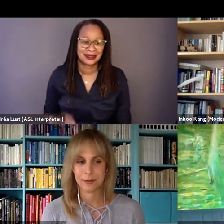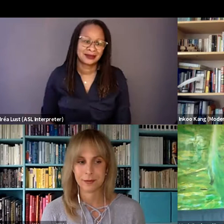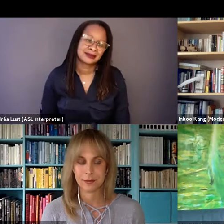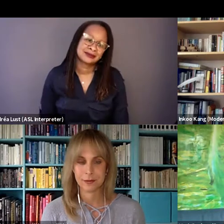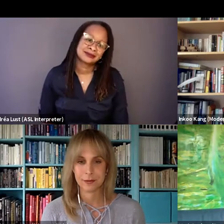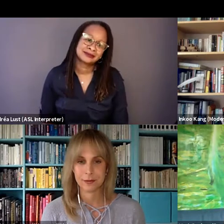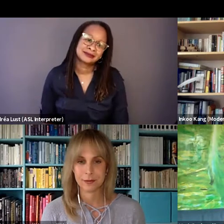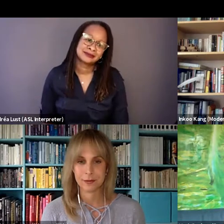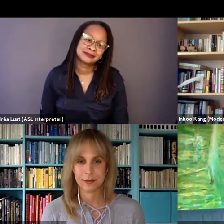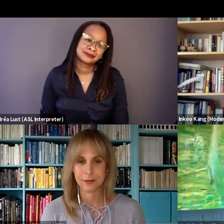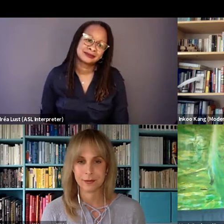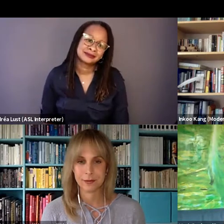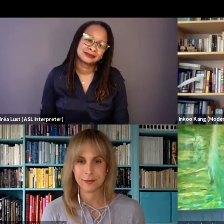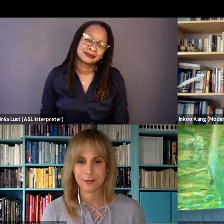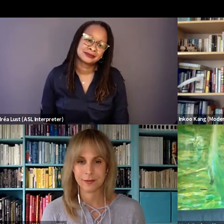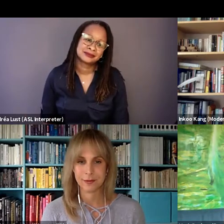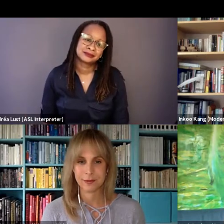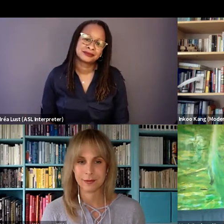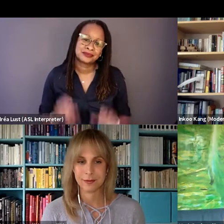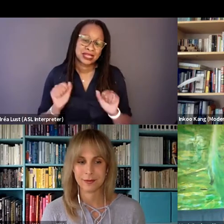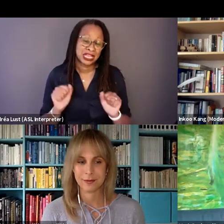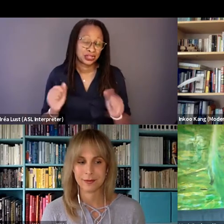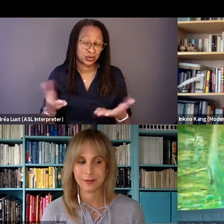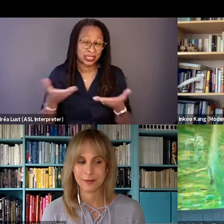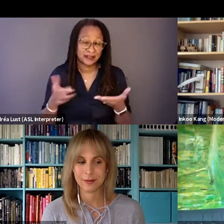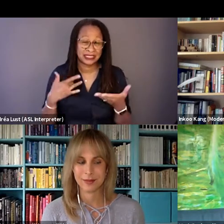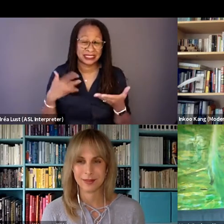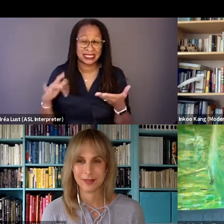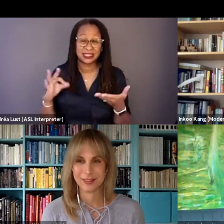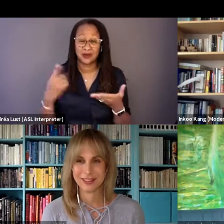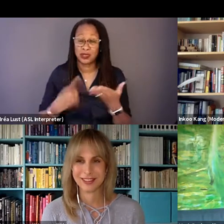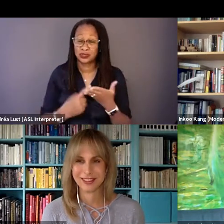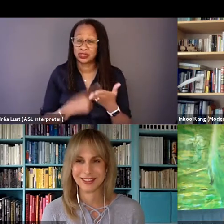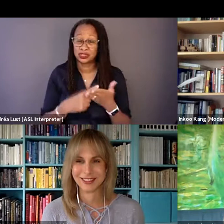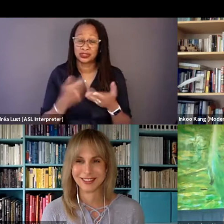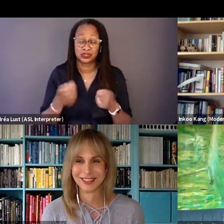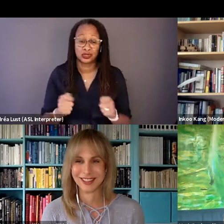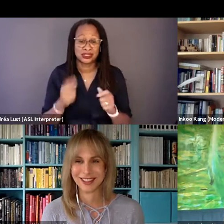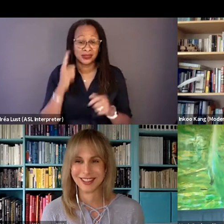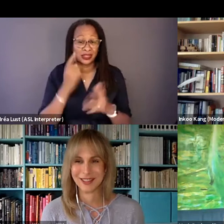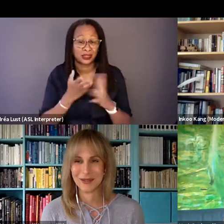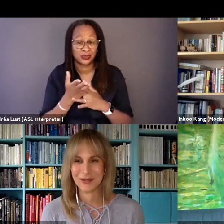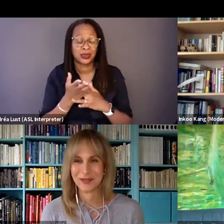Can you give us sort of a sense of what your discussion was in trying to think through how much of this to put in,